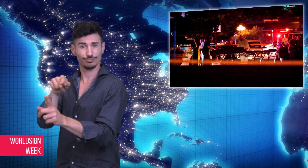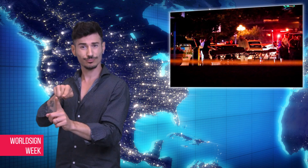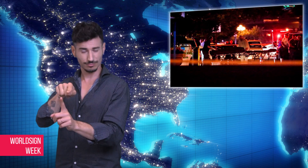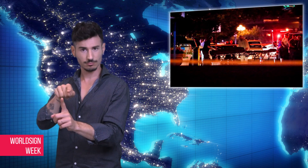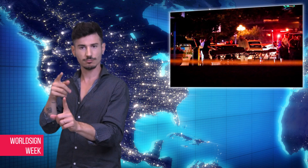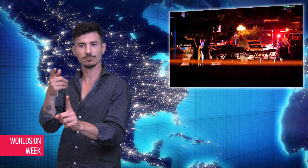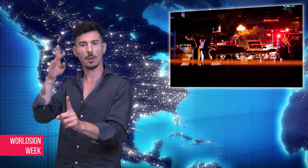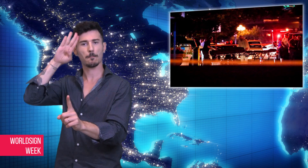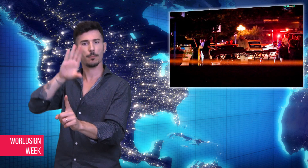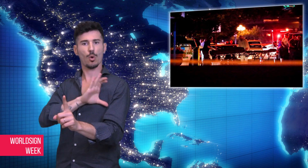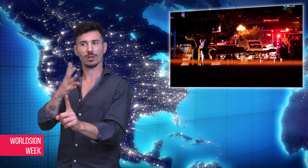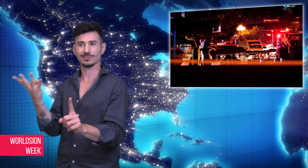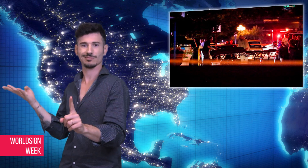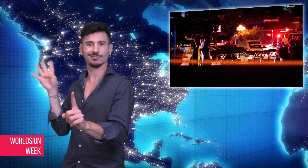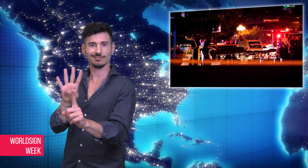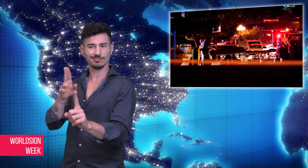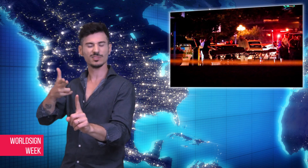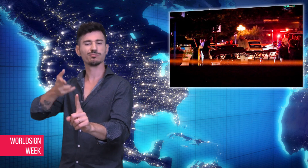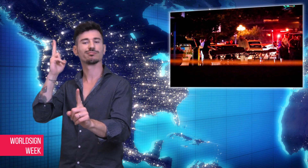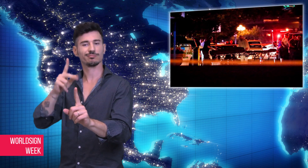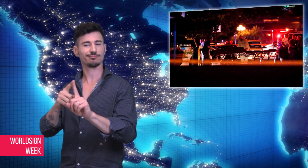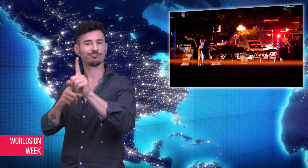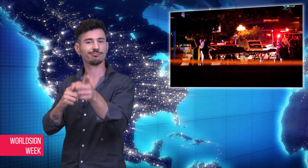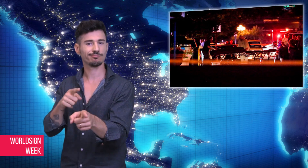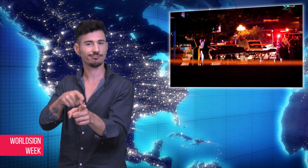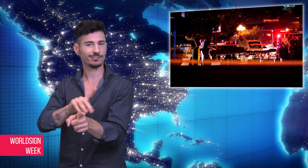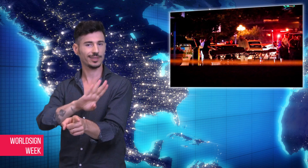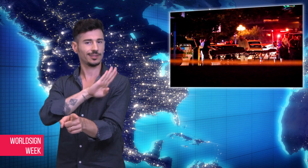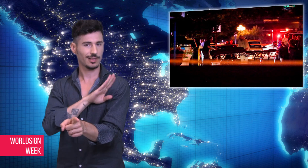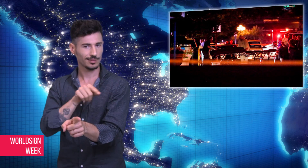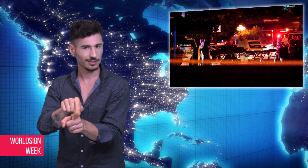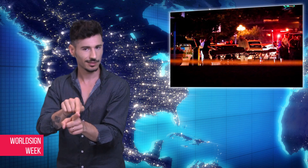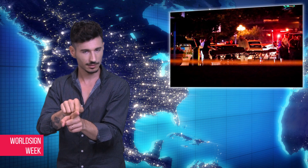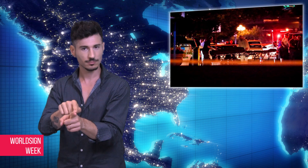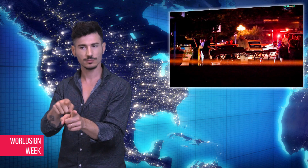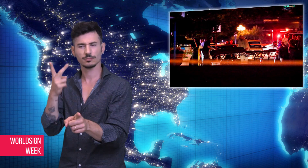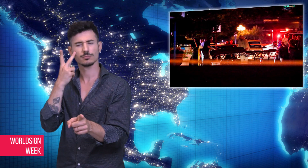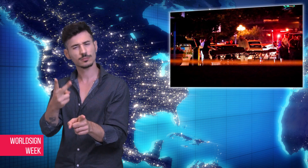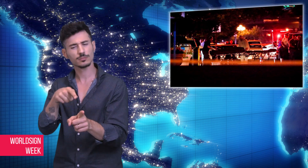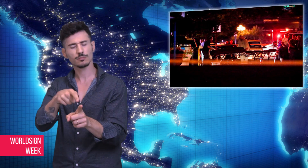The person responsible for the shooting in the city of